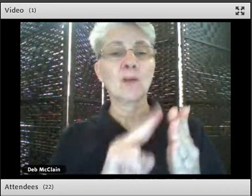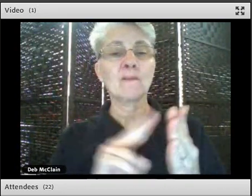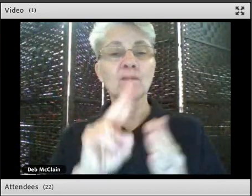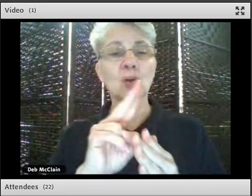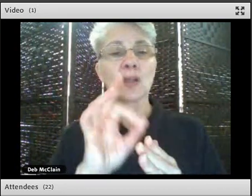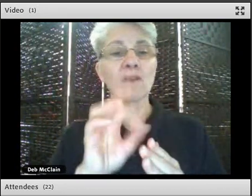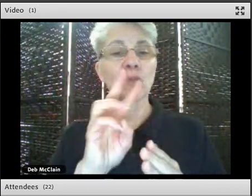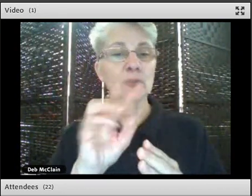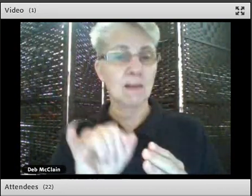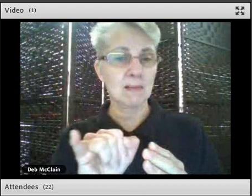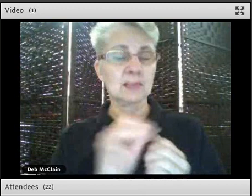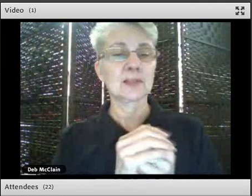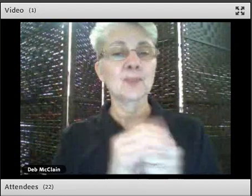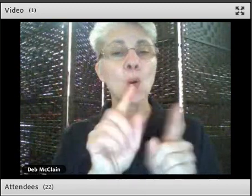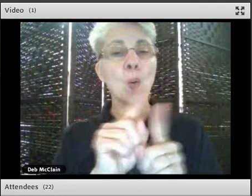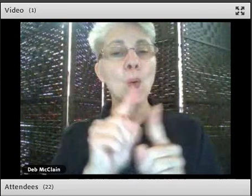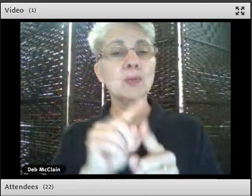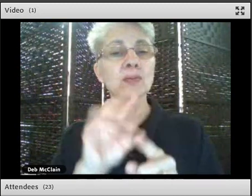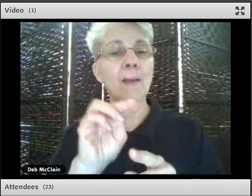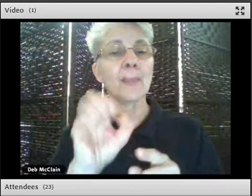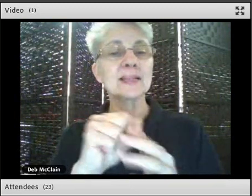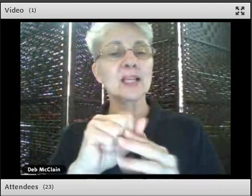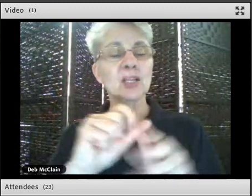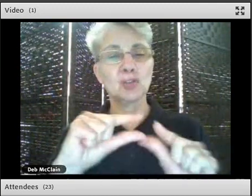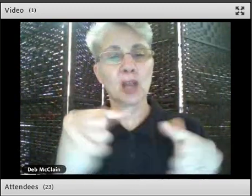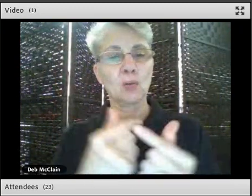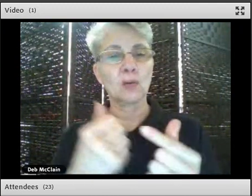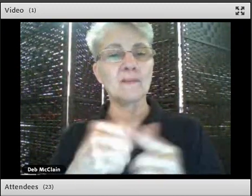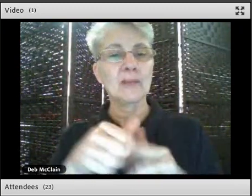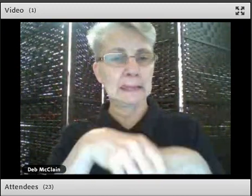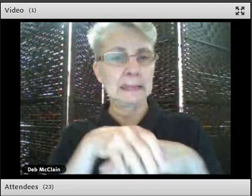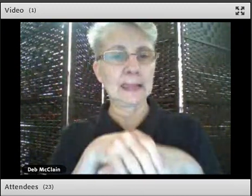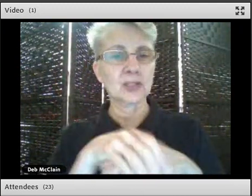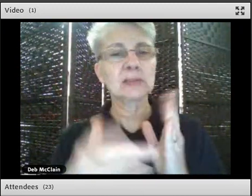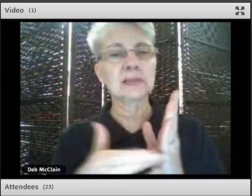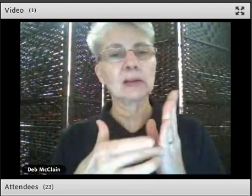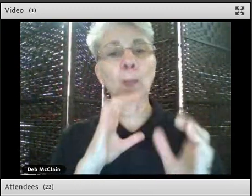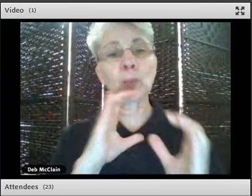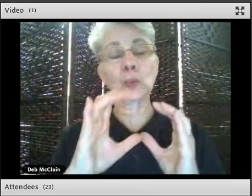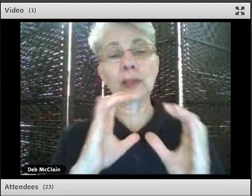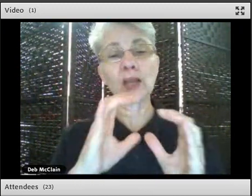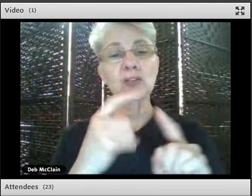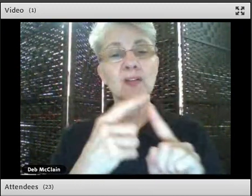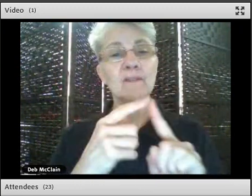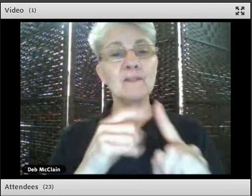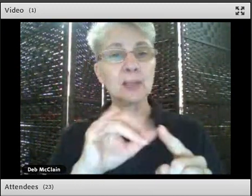and an MS in Geography and English Technical Communication from Minnesota State University.